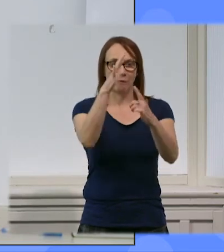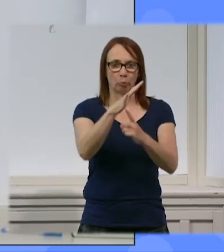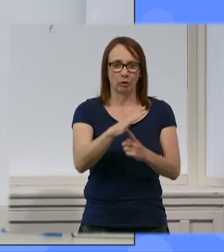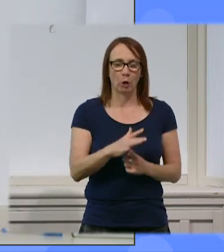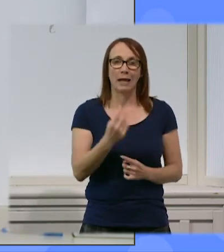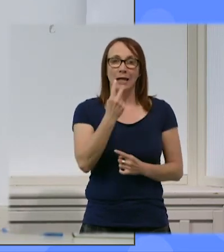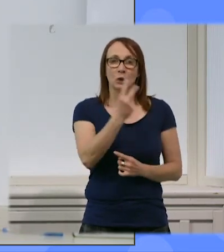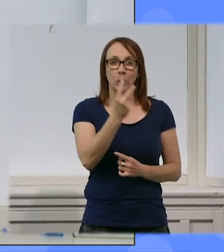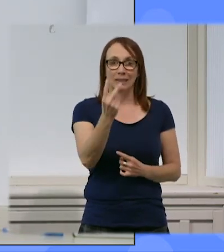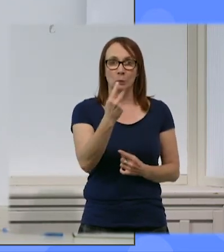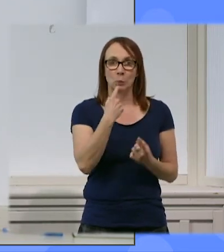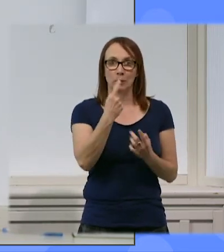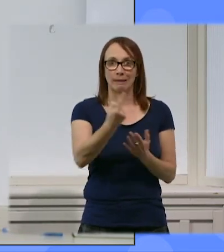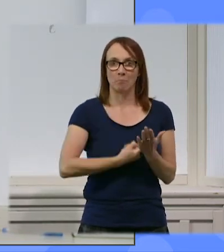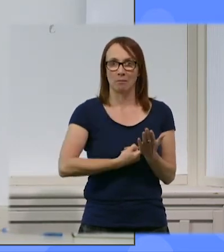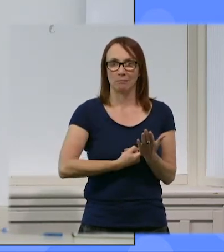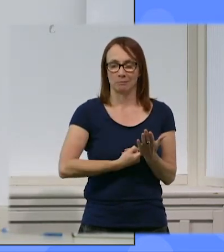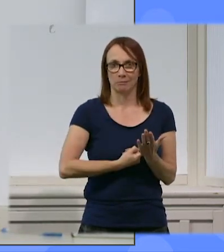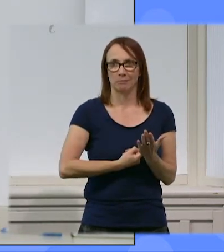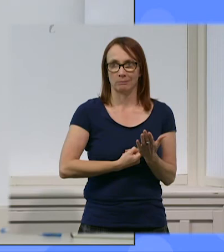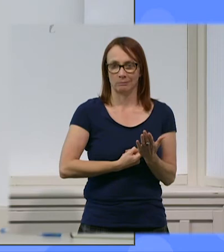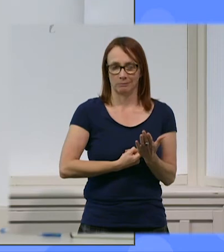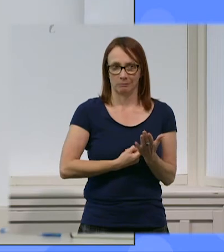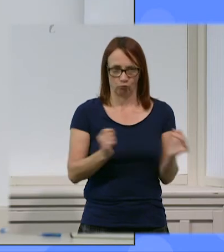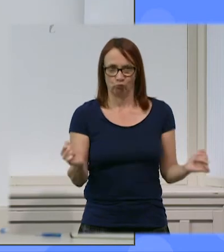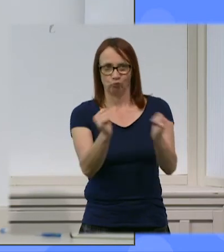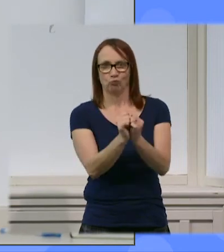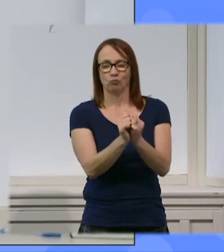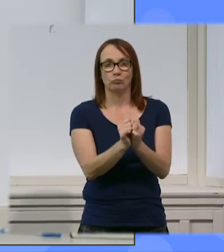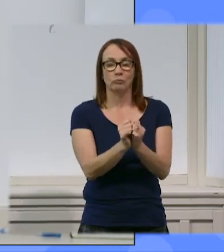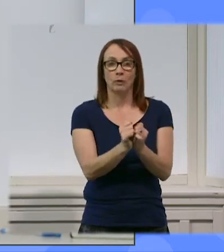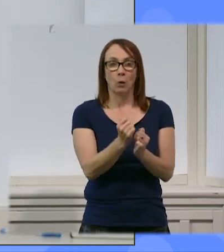common ground and that one of them was the kind of Scotland we are seeking to